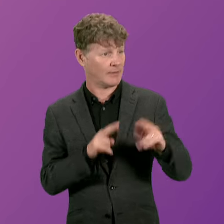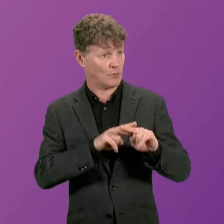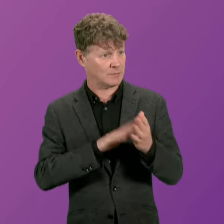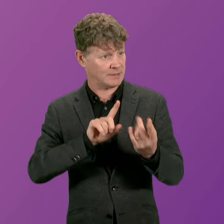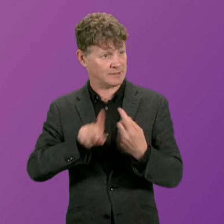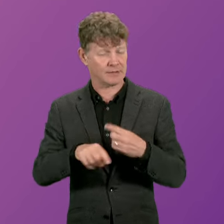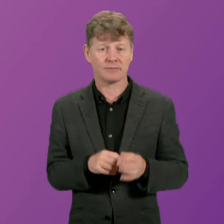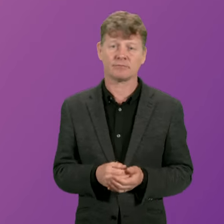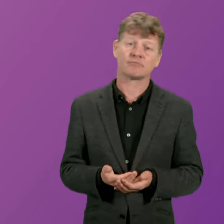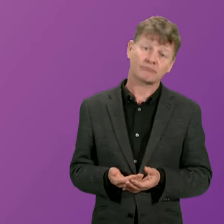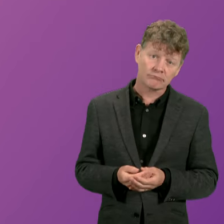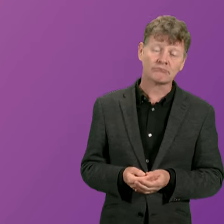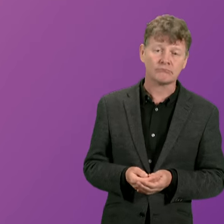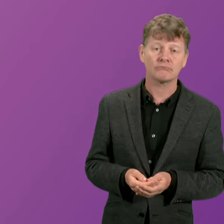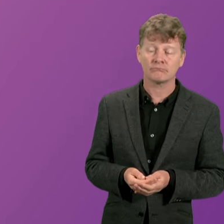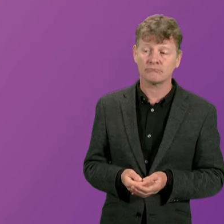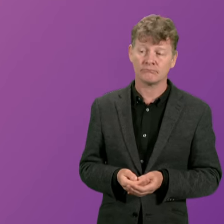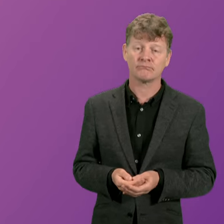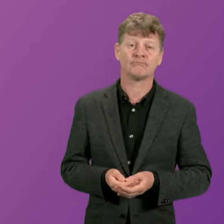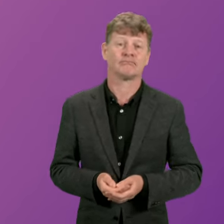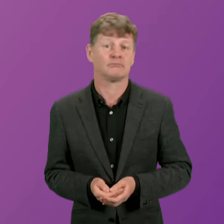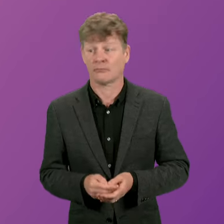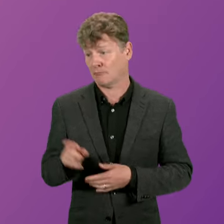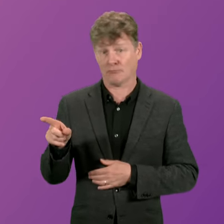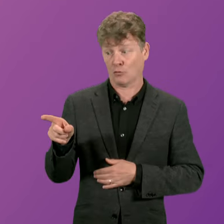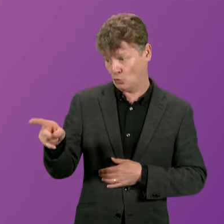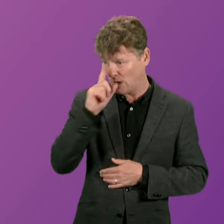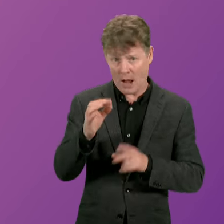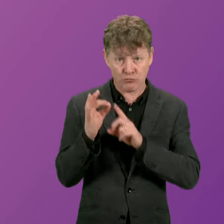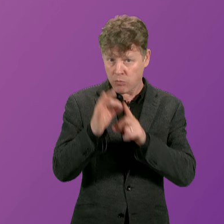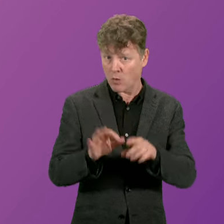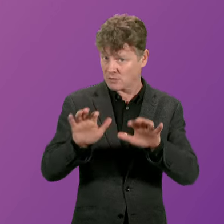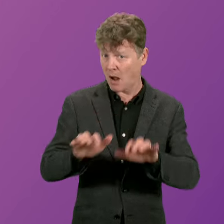That is a proposition that Parliament can consider. The Government is perfectly open